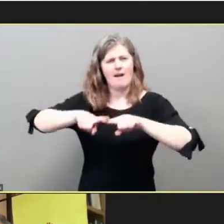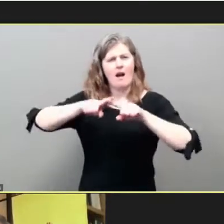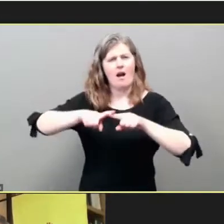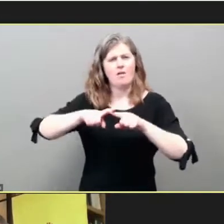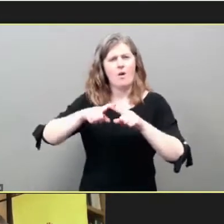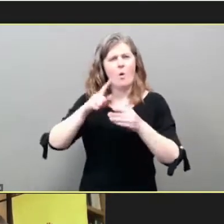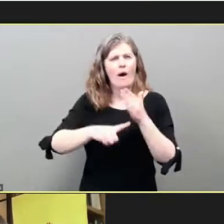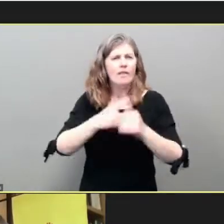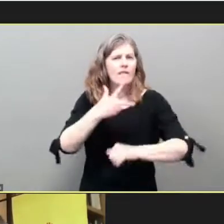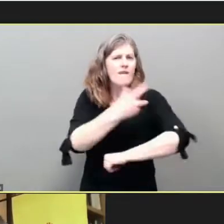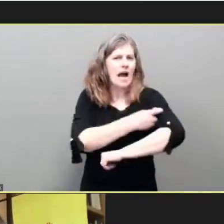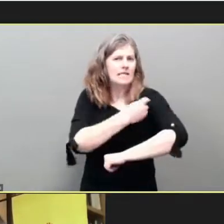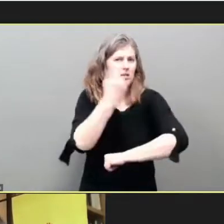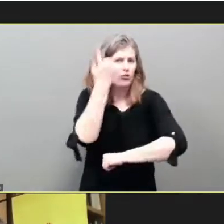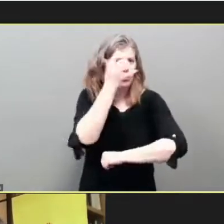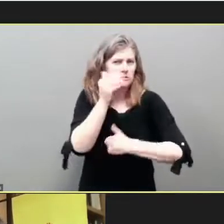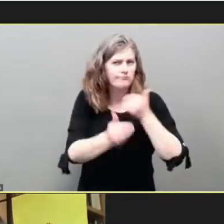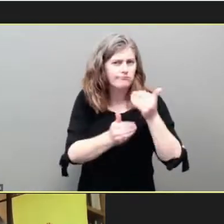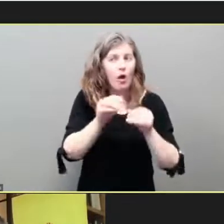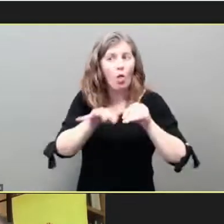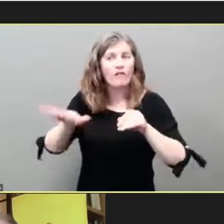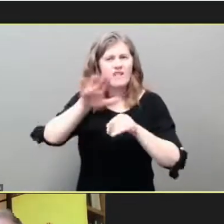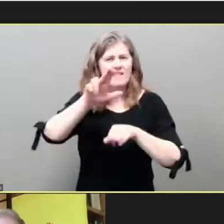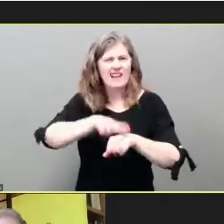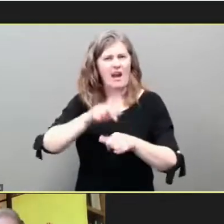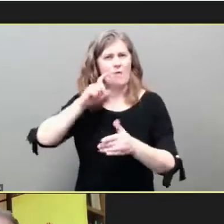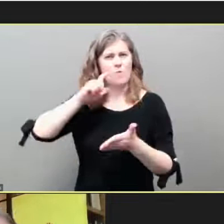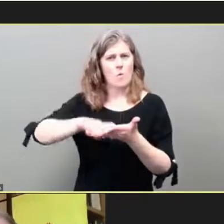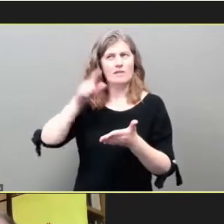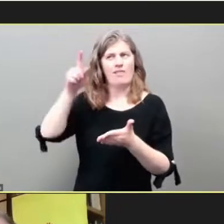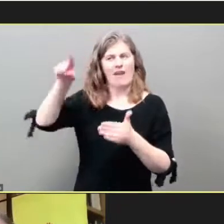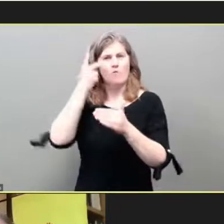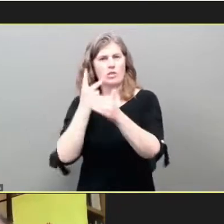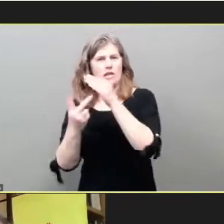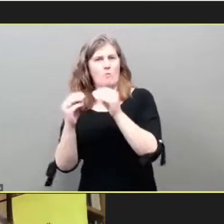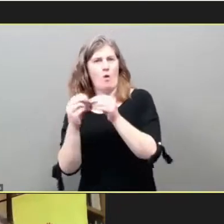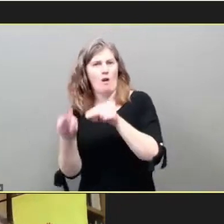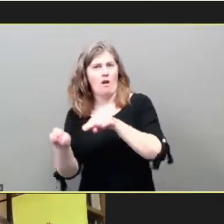vaccination nationwide. I'm noticing that although the ratio of vaccinations